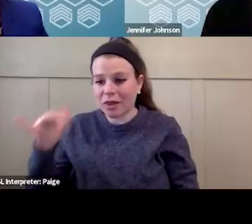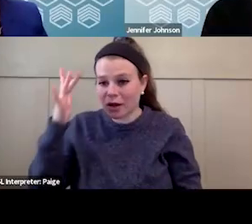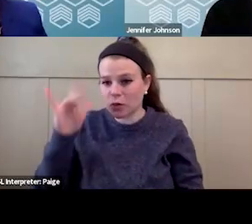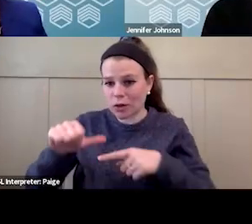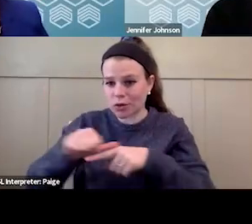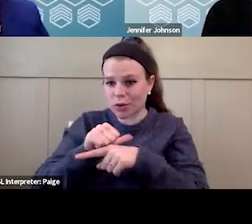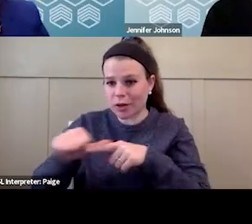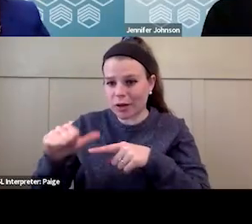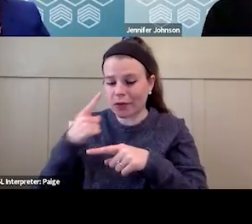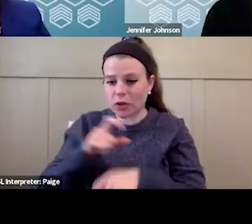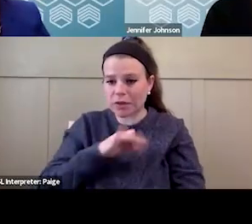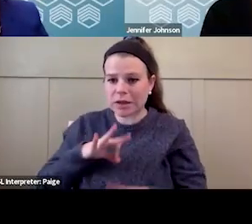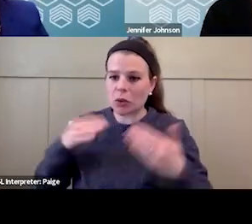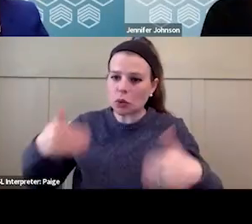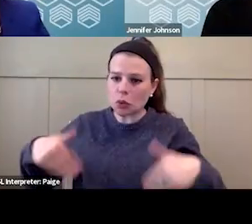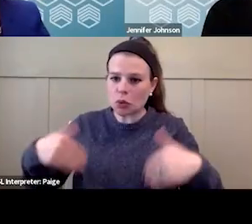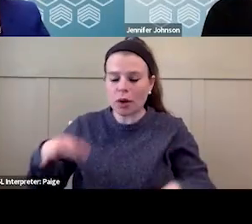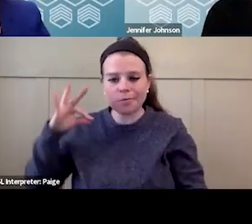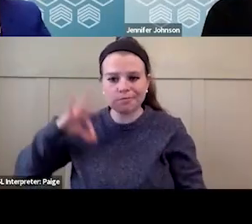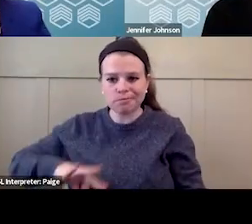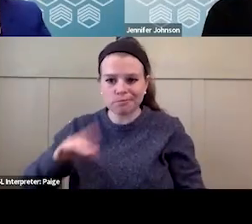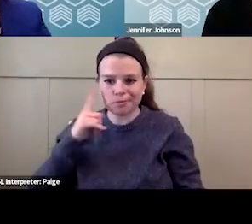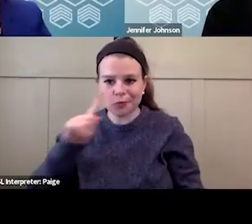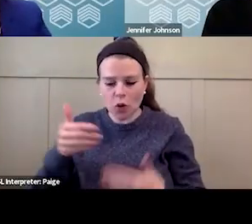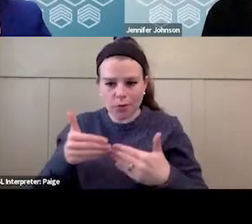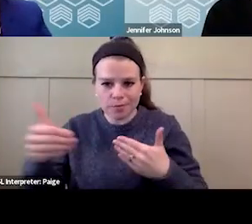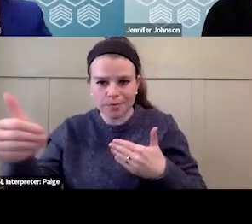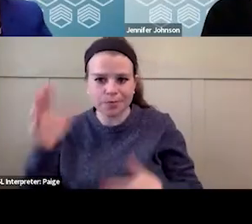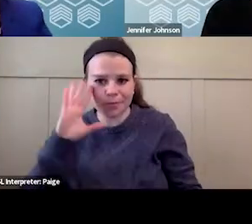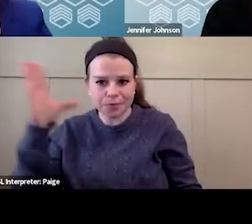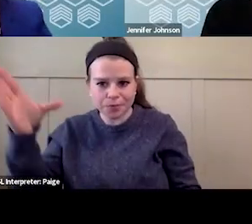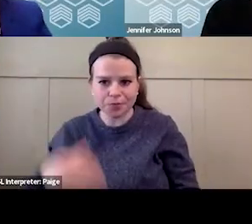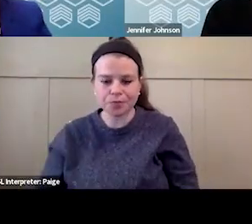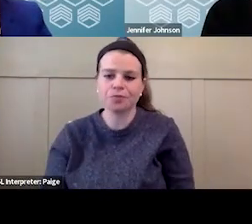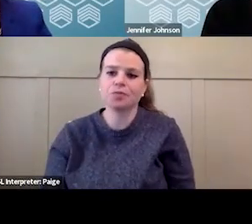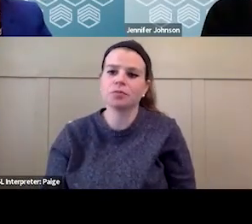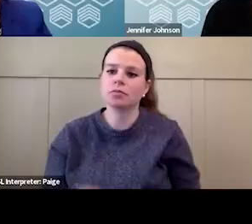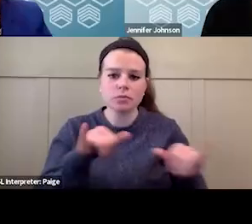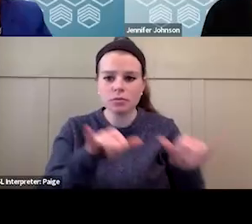pays tremendous benefits, uh, for you. Um, same thing with your clerks.